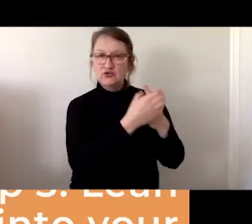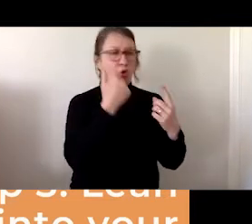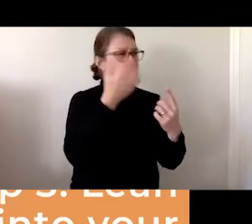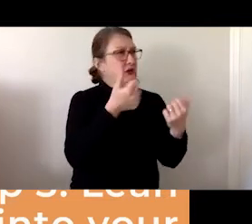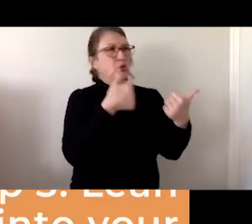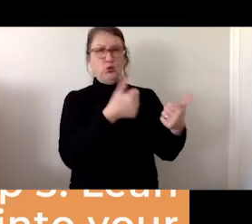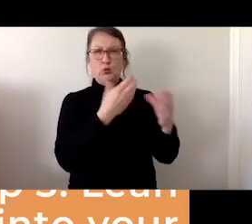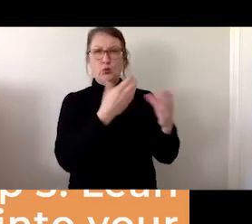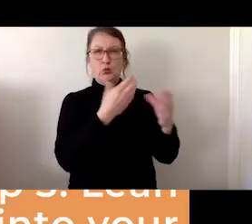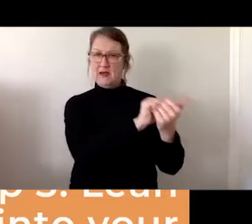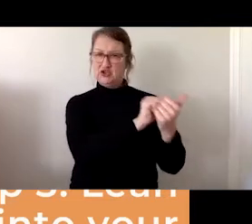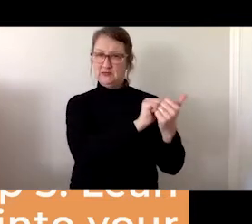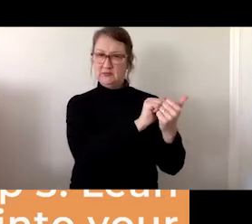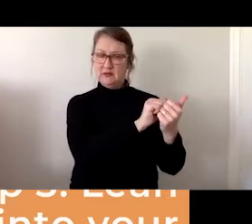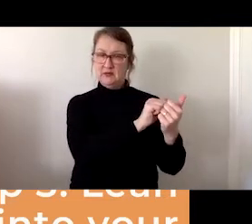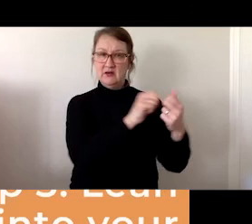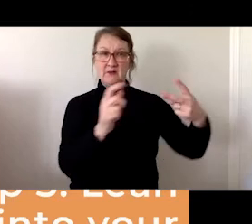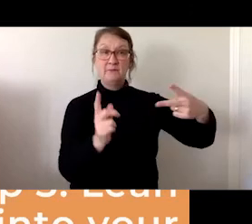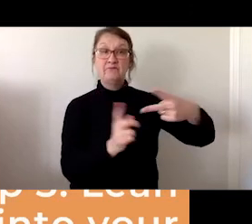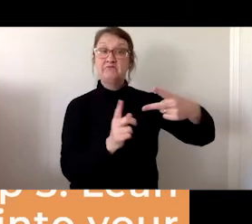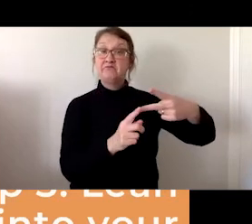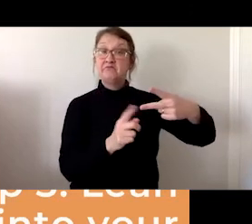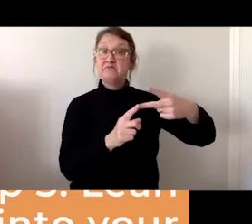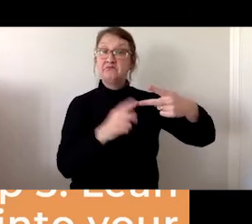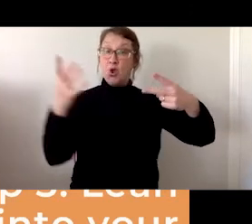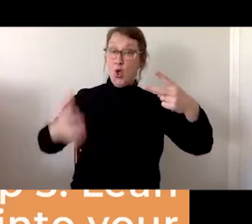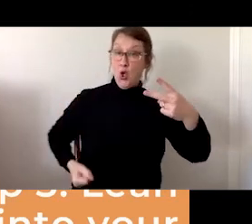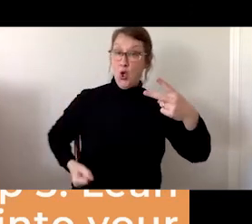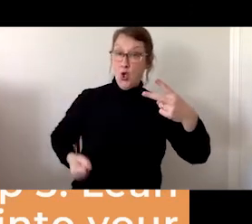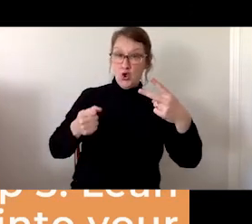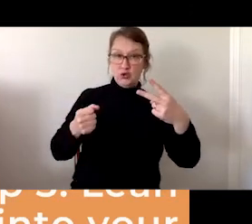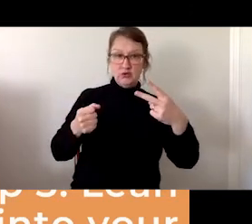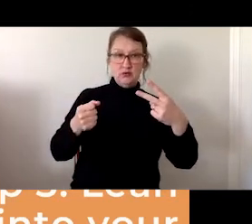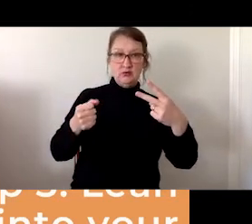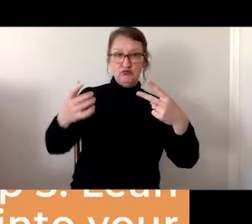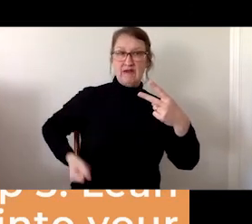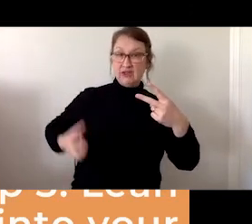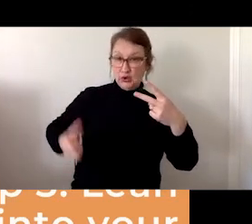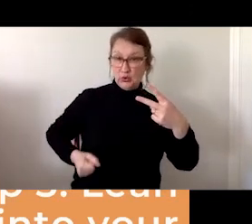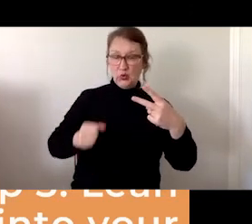earning revenue. I think there are new and creative ways to do that. In the arts and cultural sector, I can see some netball incredibly